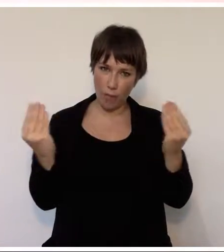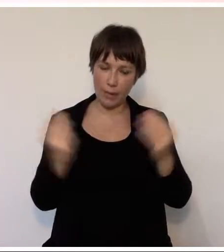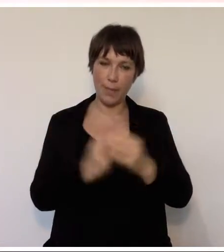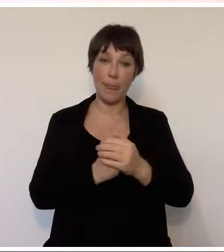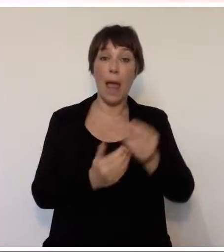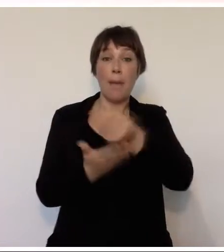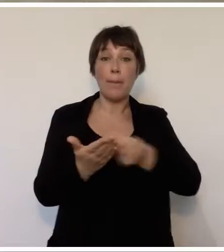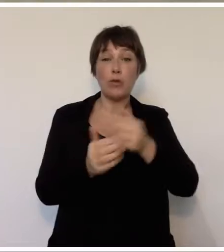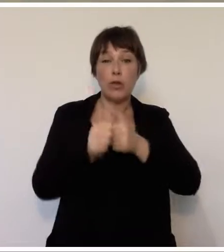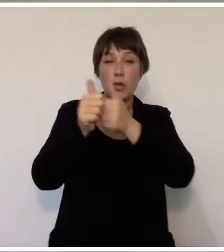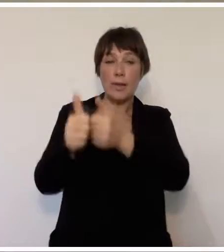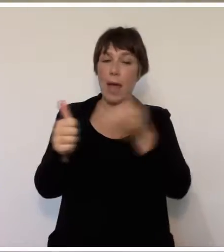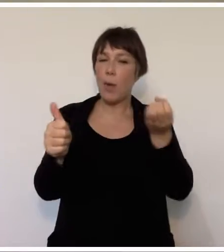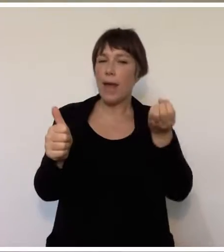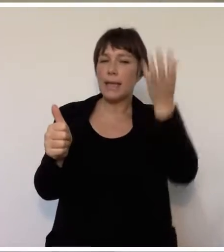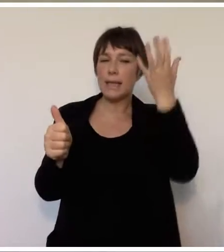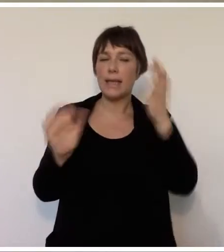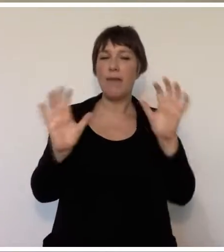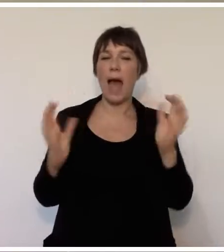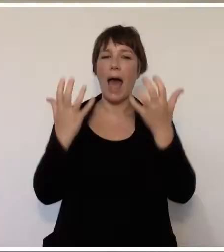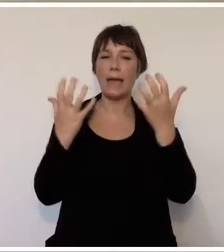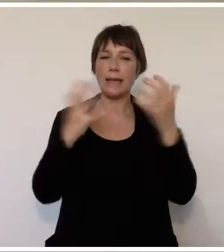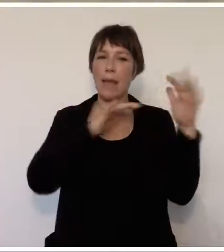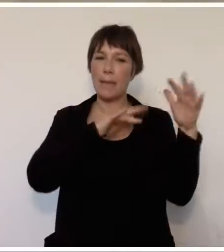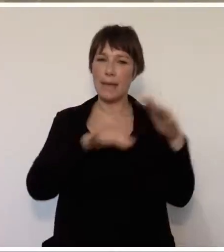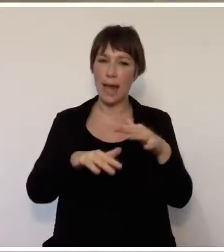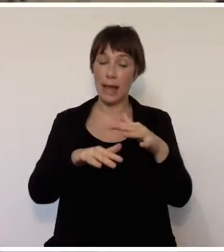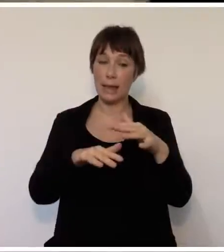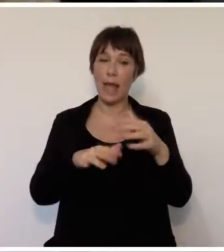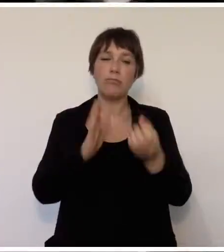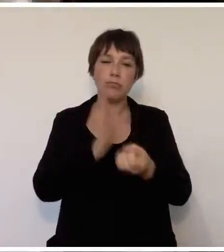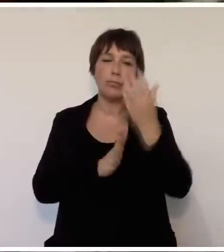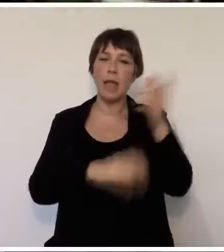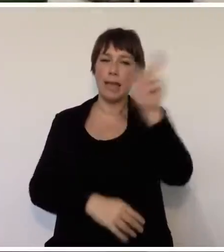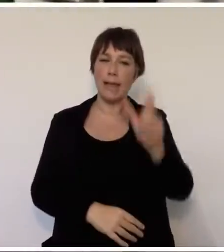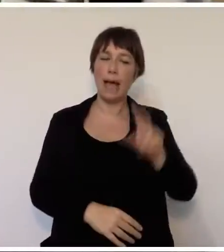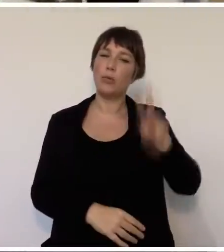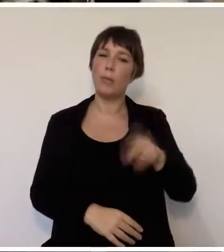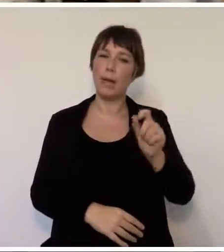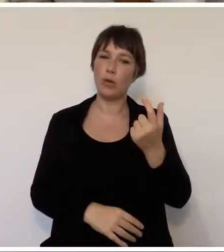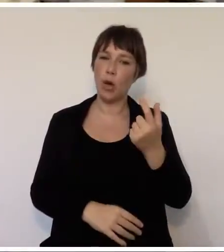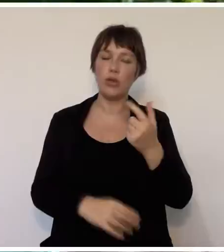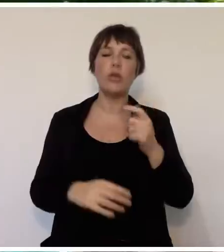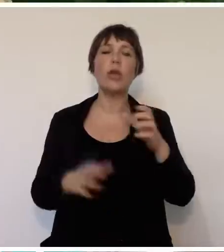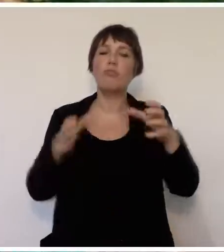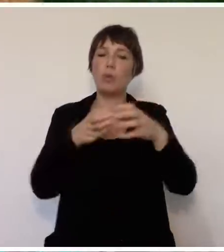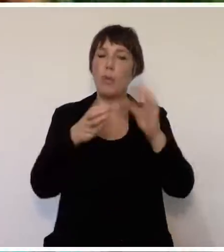the project is inspired by the experience of art immigrant an initiative that was founded in italy